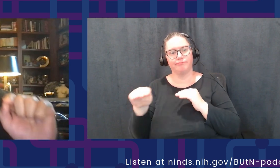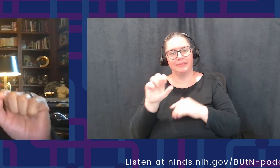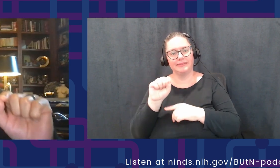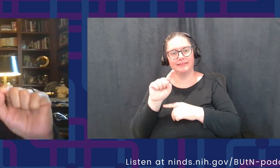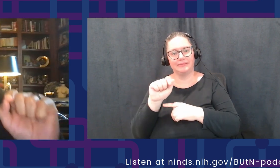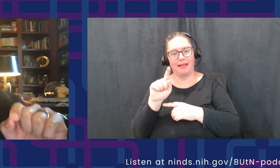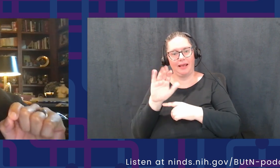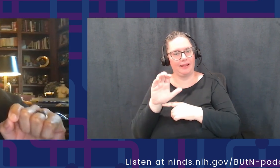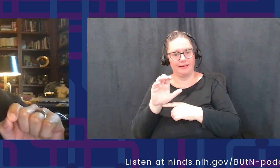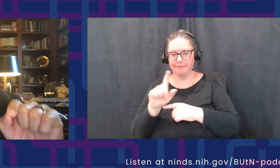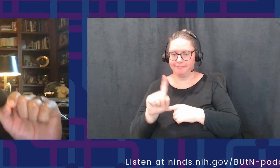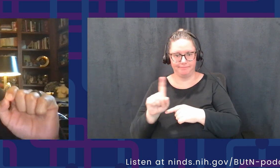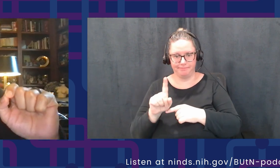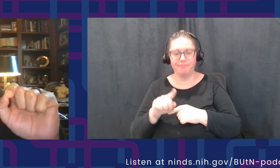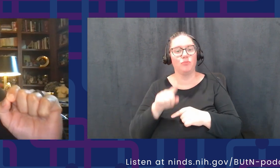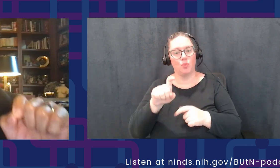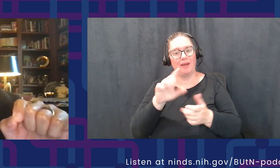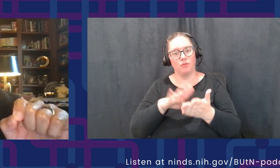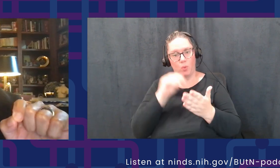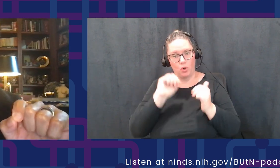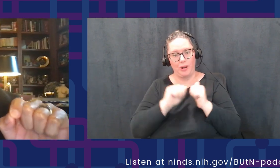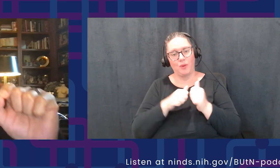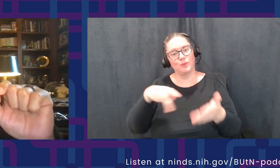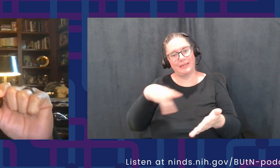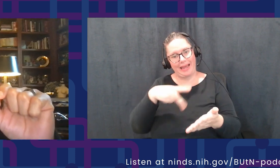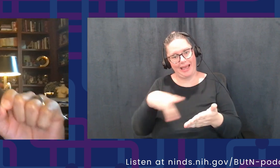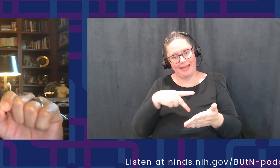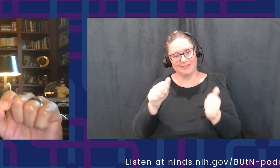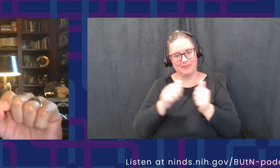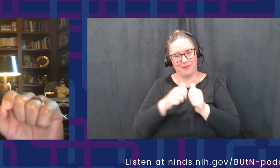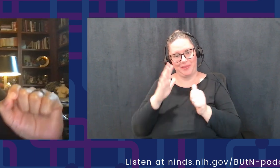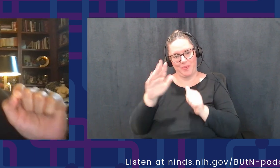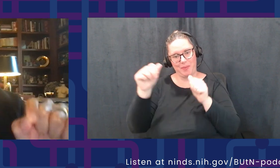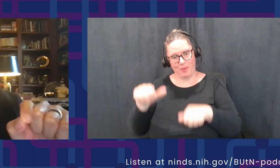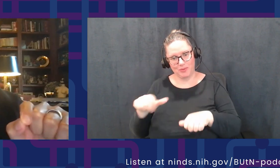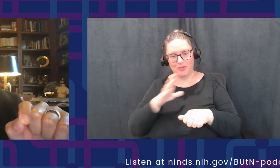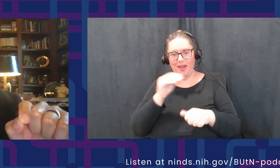You have to learn how to dance with your poster and with your audience.